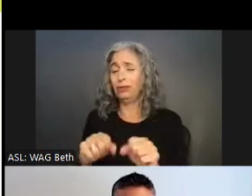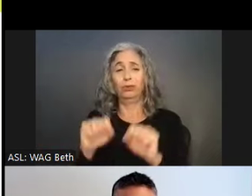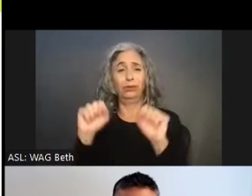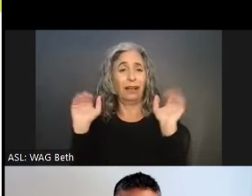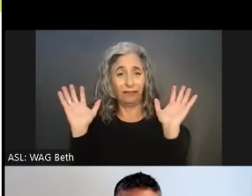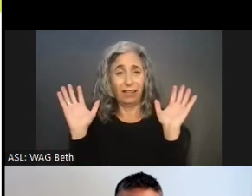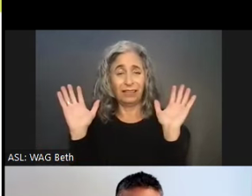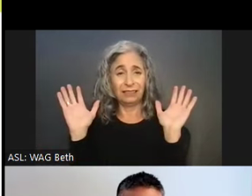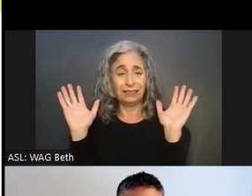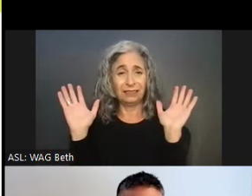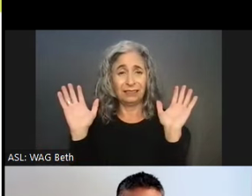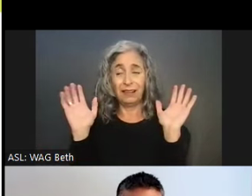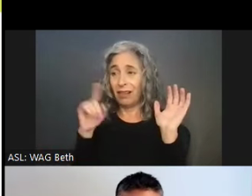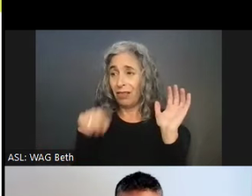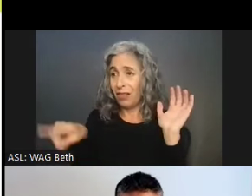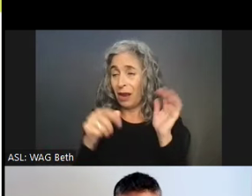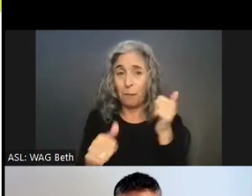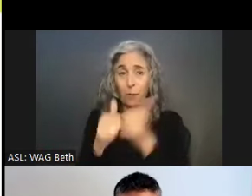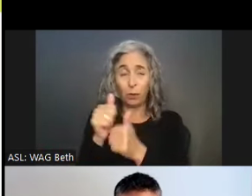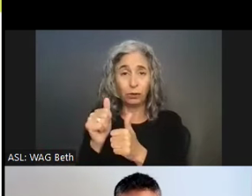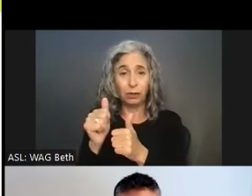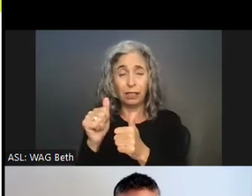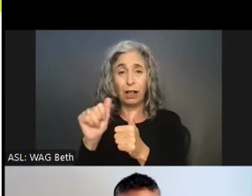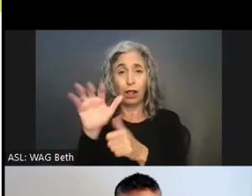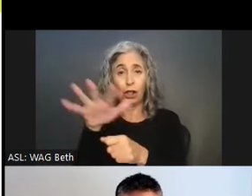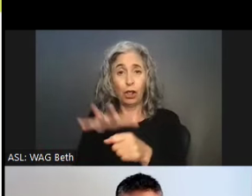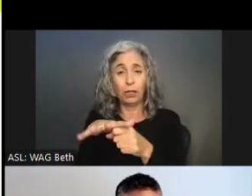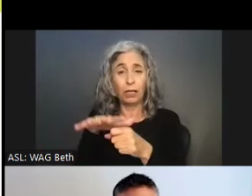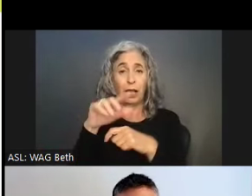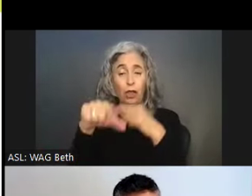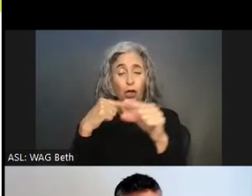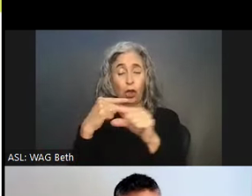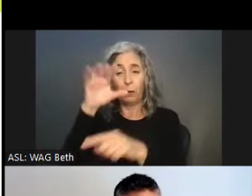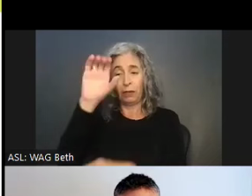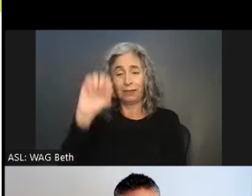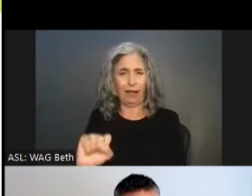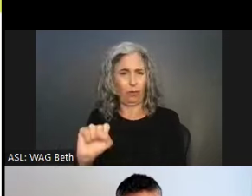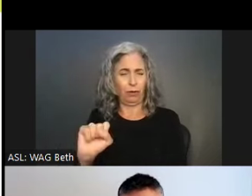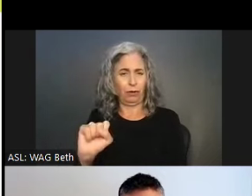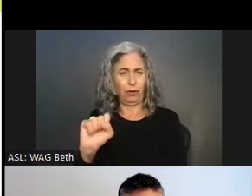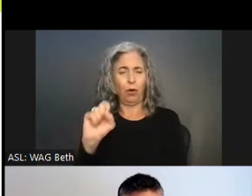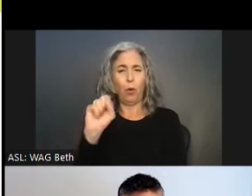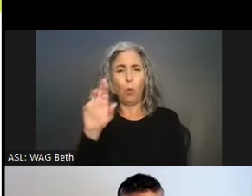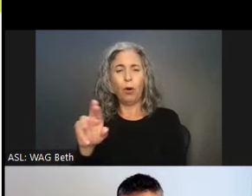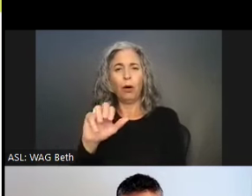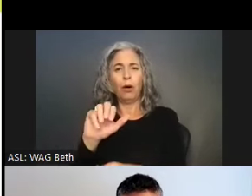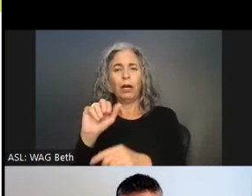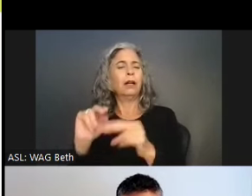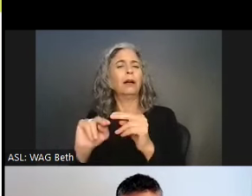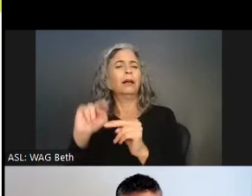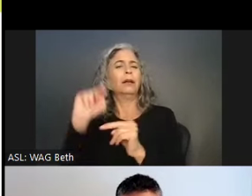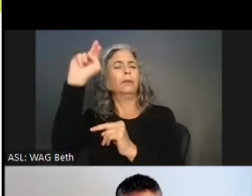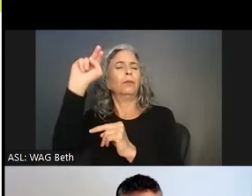and who are mostly located in the Global South or are marginalized people in our Global North.